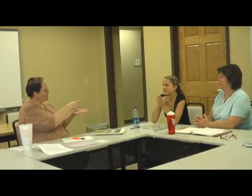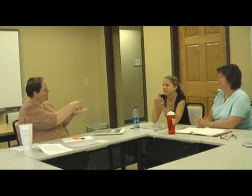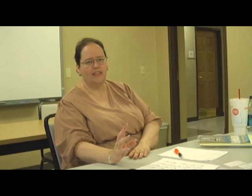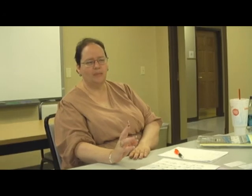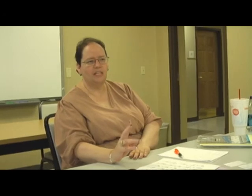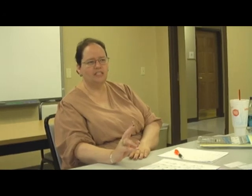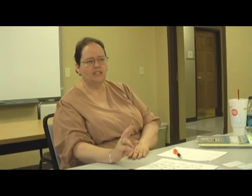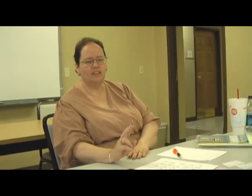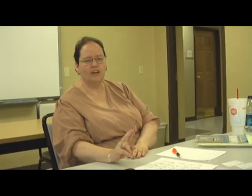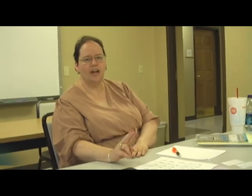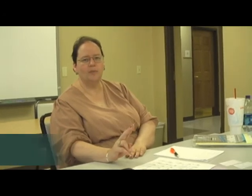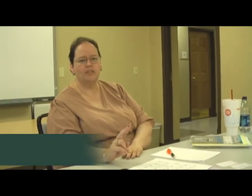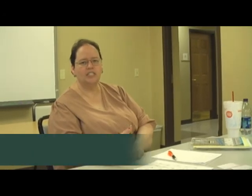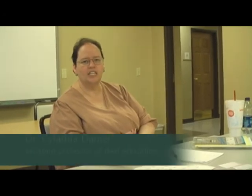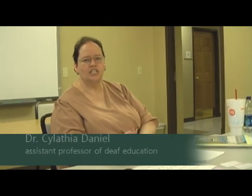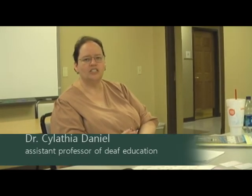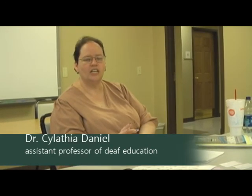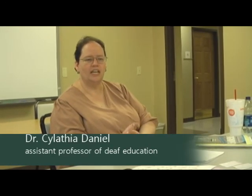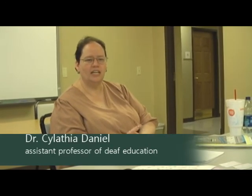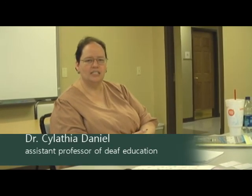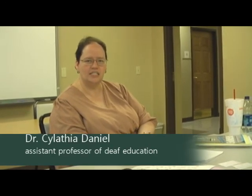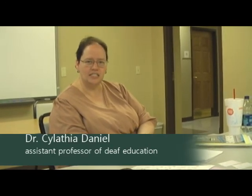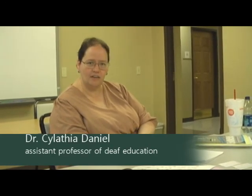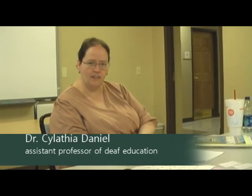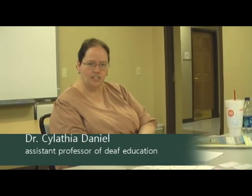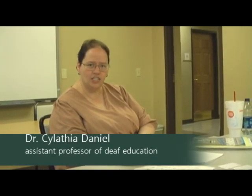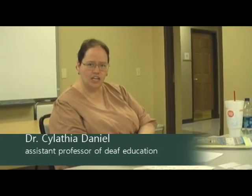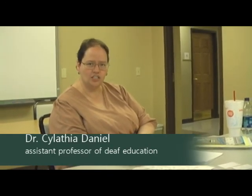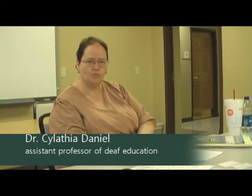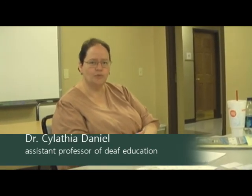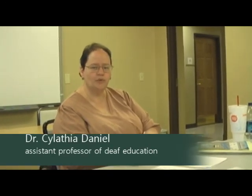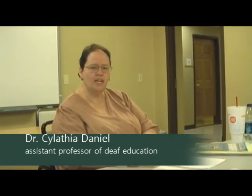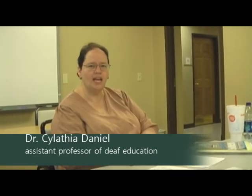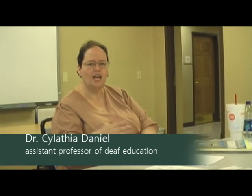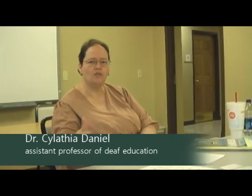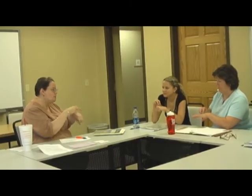That means that they are able to teach in deaf education,